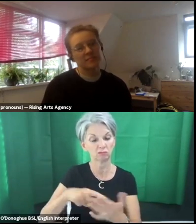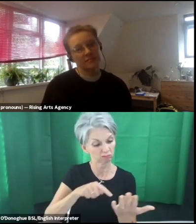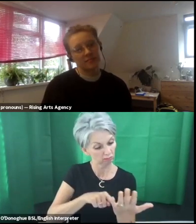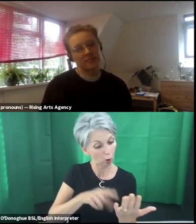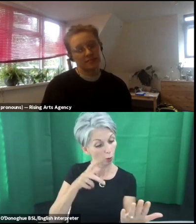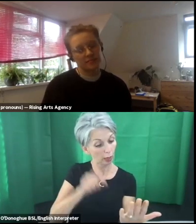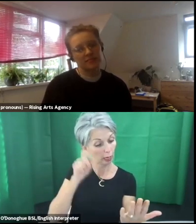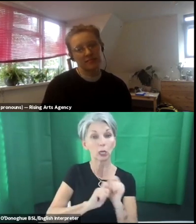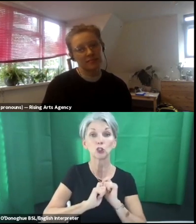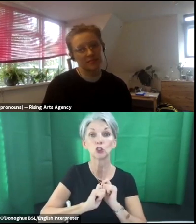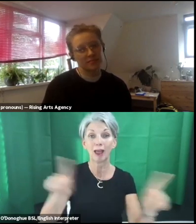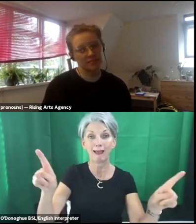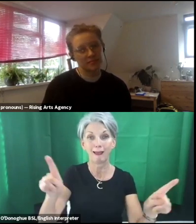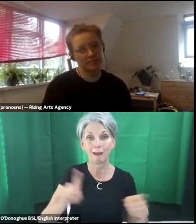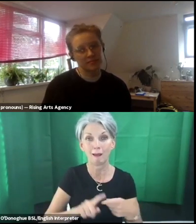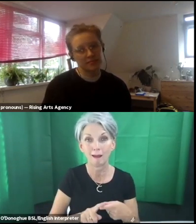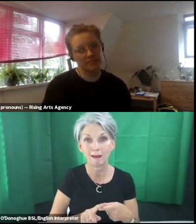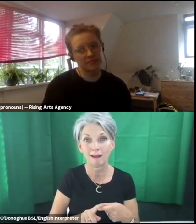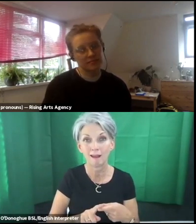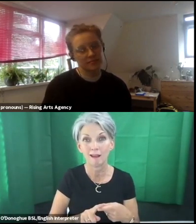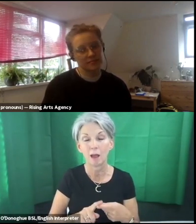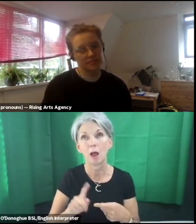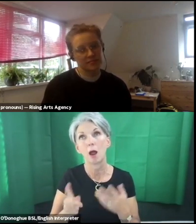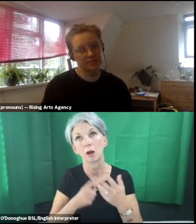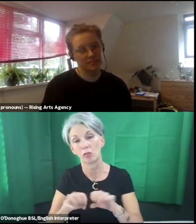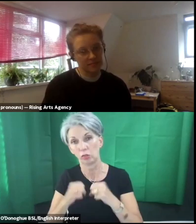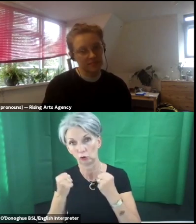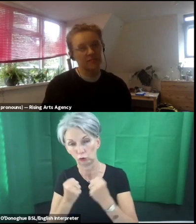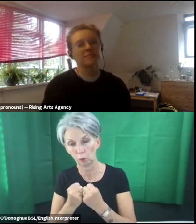One of the other ones I'm in is the member defence group.